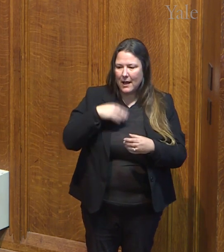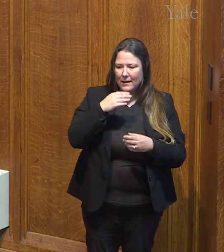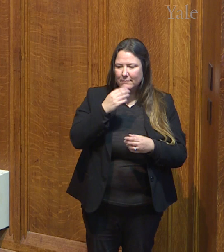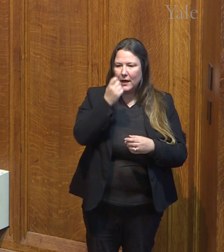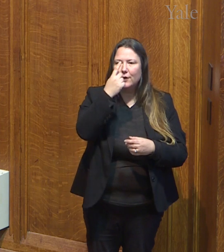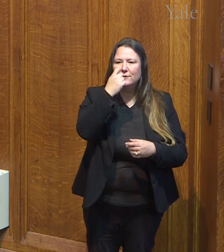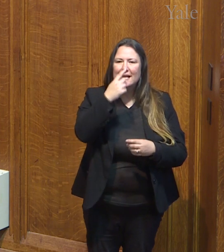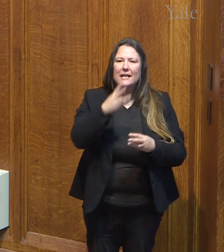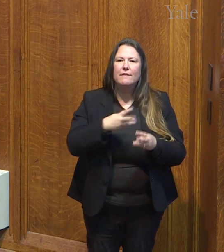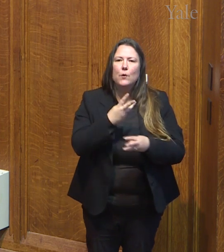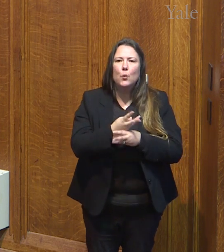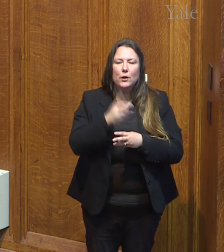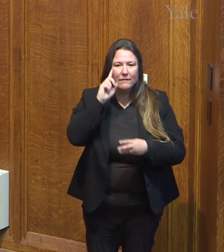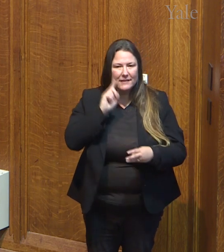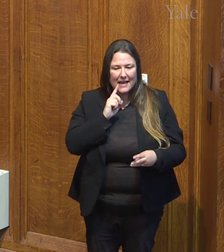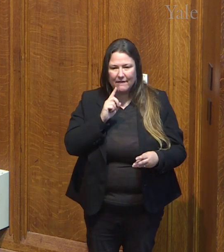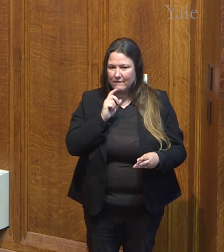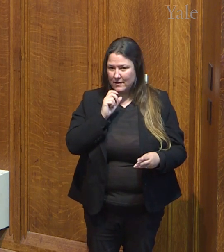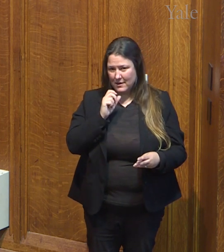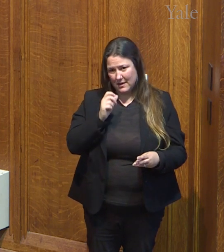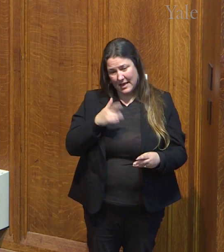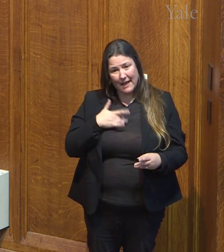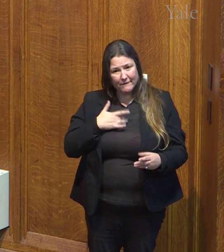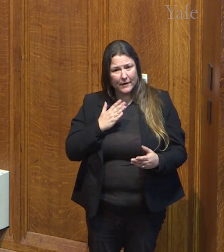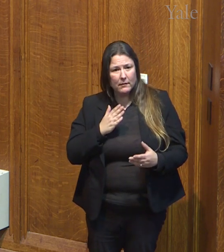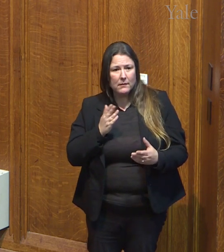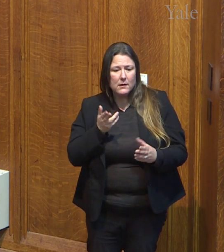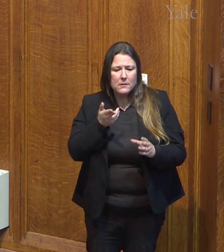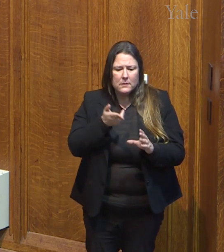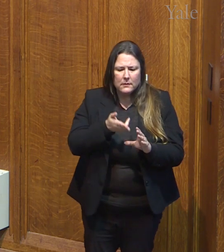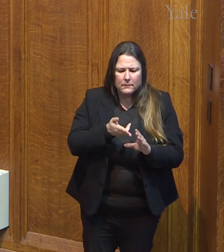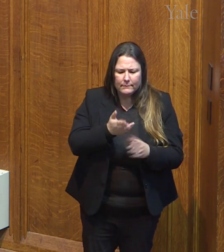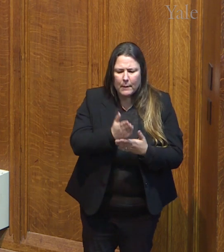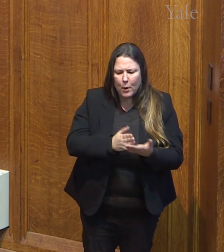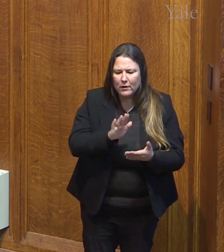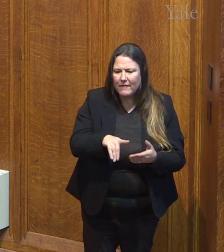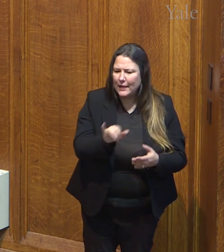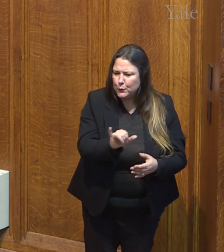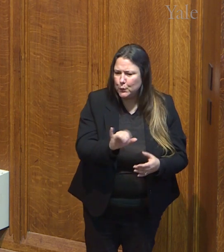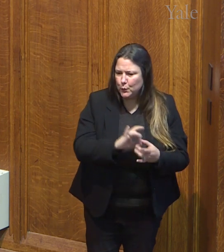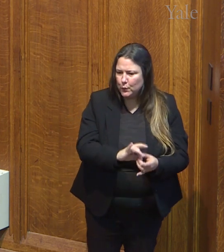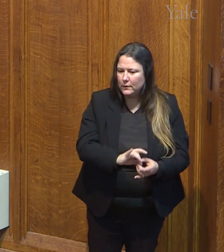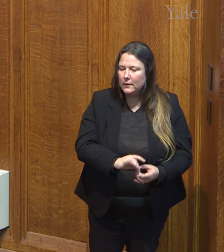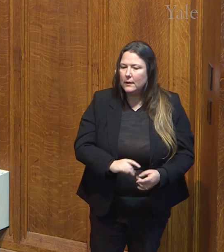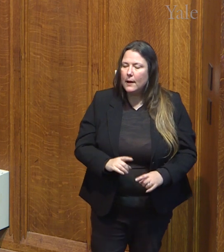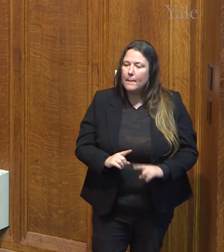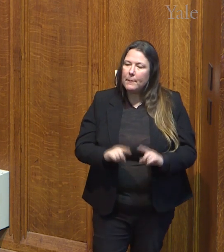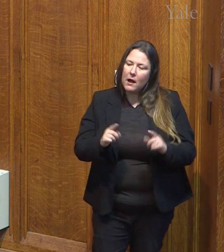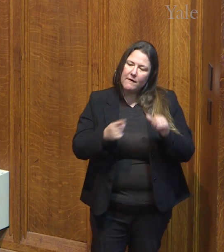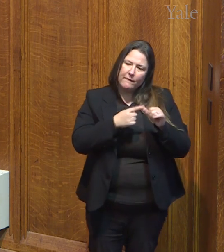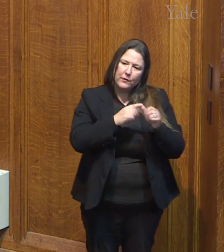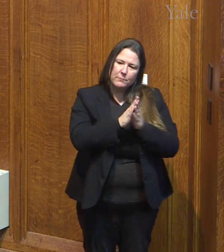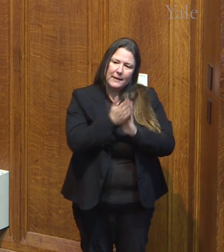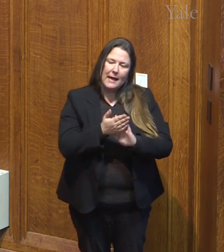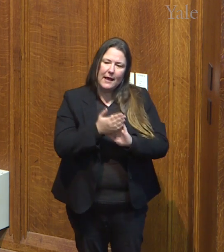and I feel as if a part of it. As I've mentioned, I originally became familiar with the history and languages of the Deaf